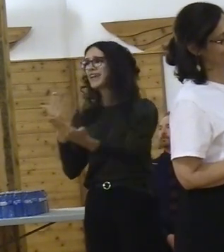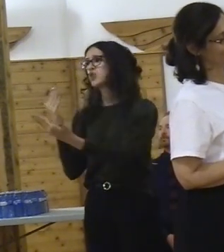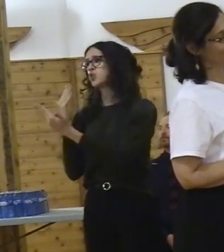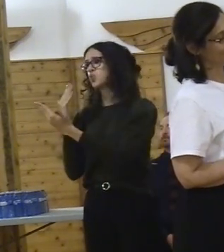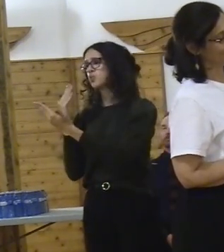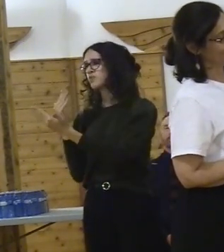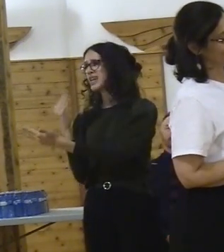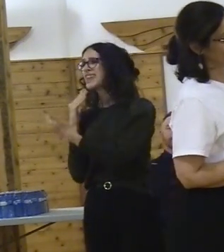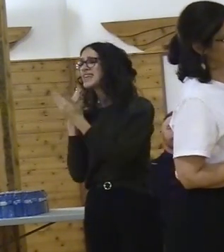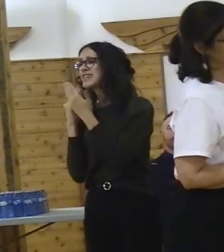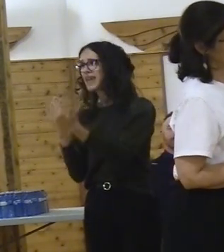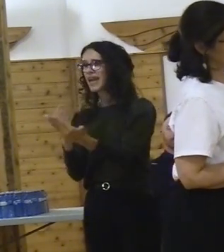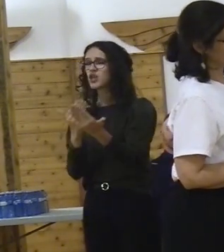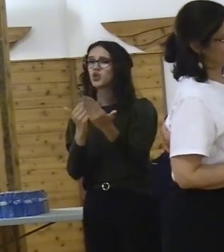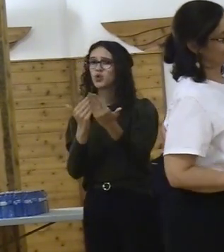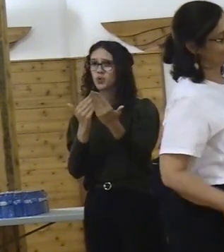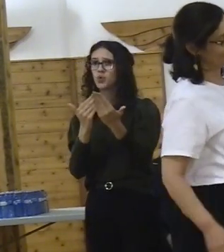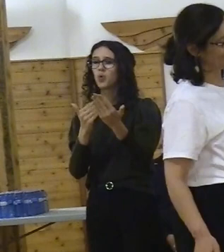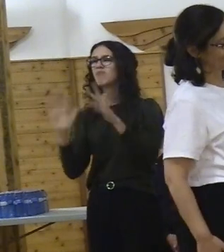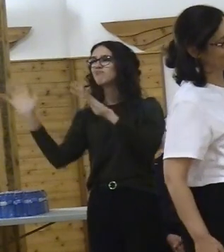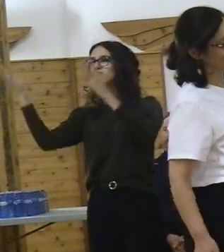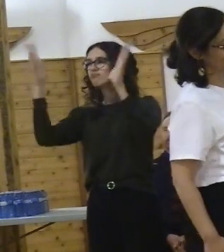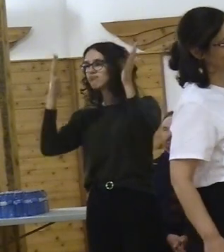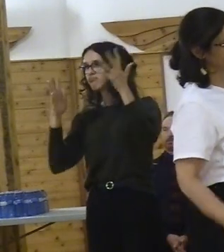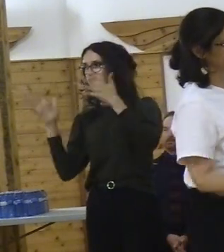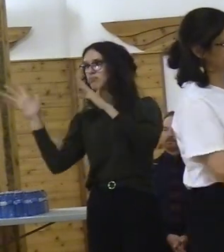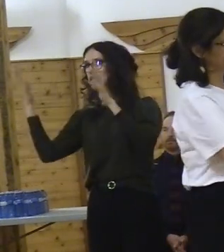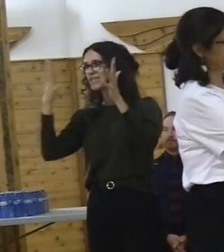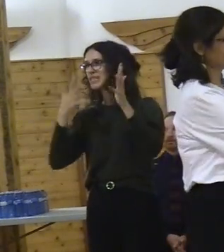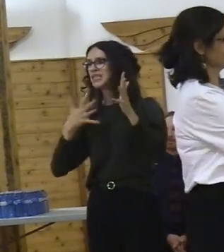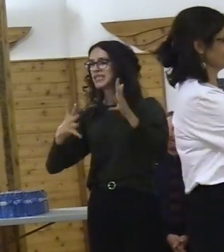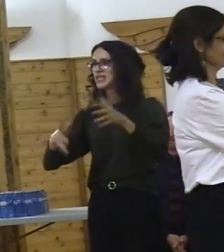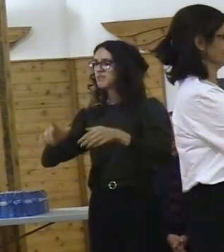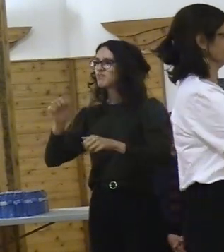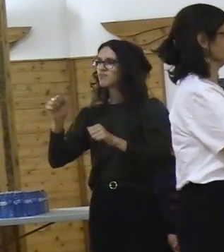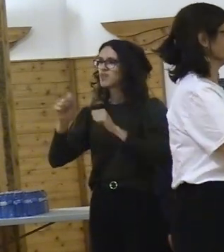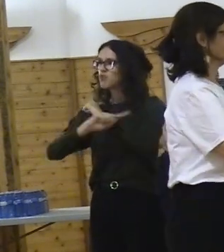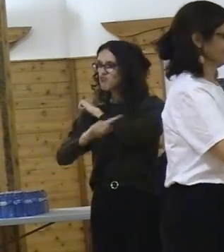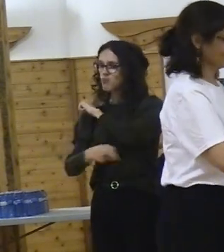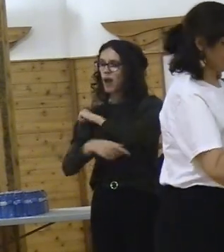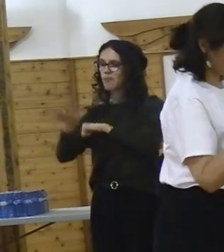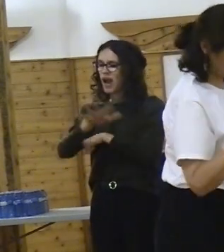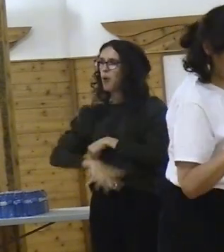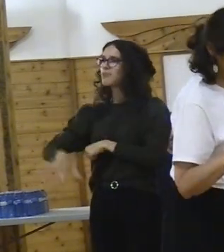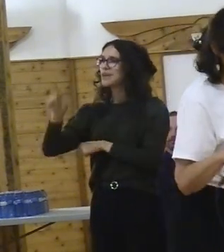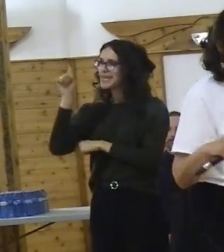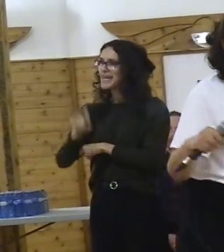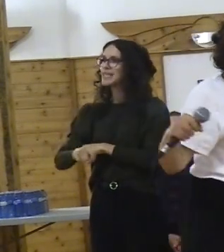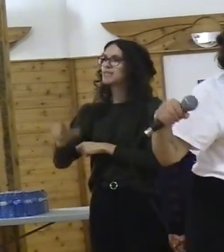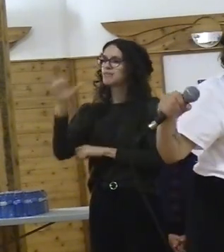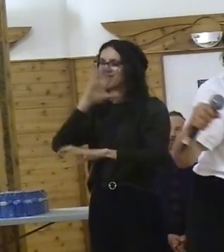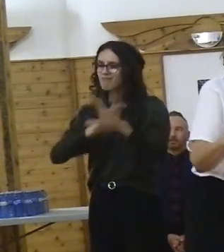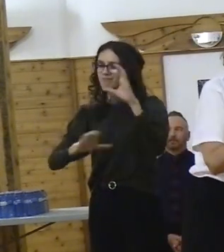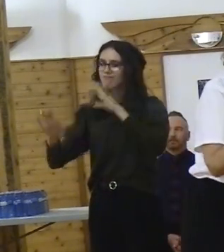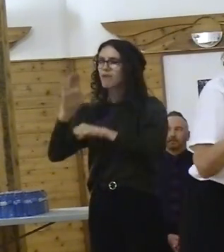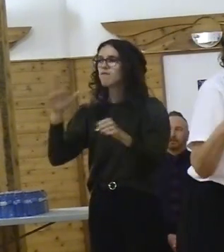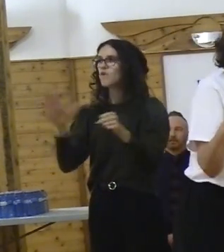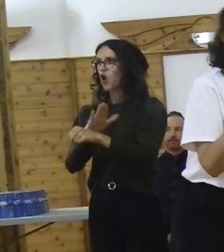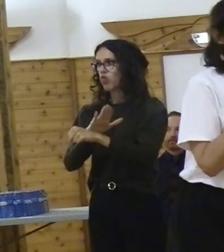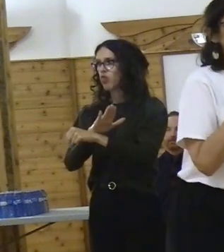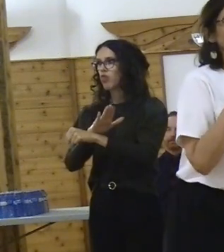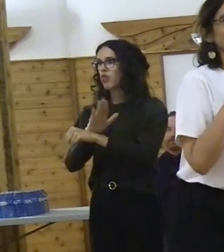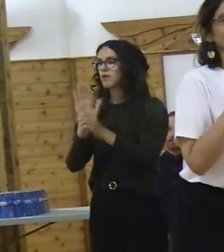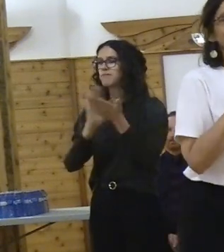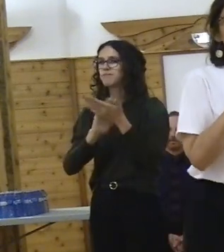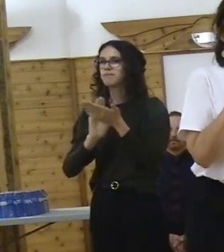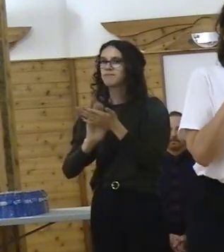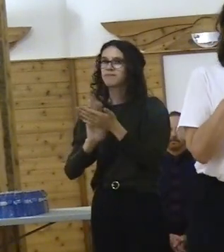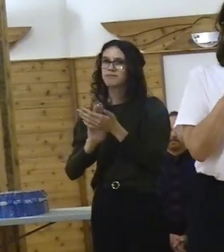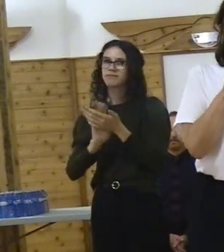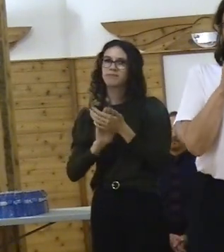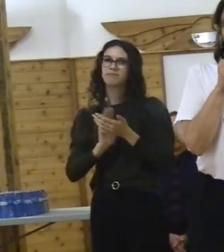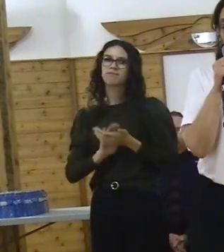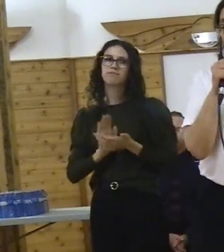I have to come through and sneak the big search.